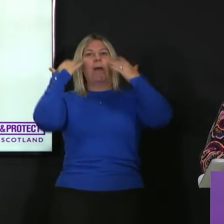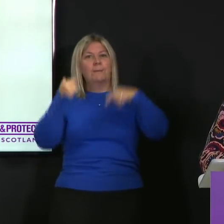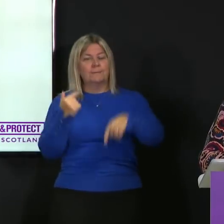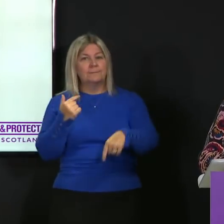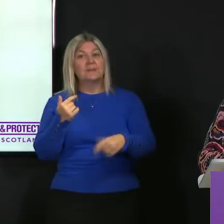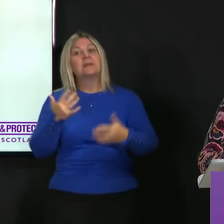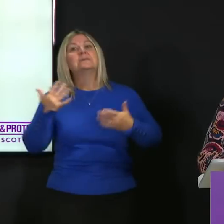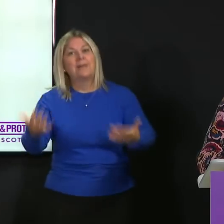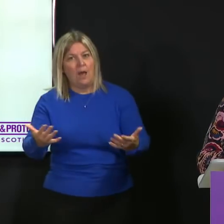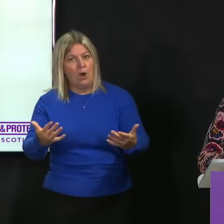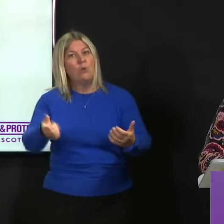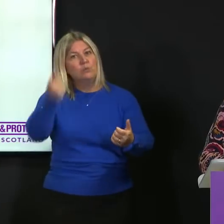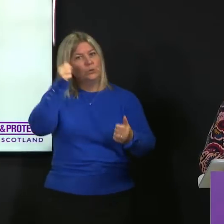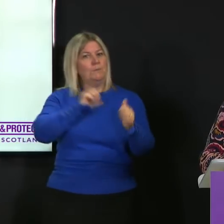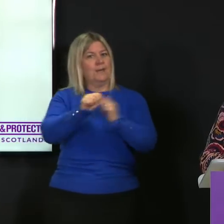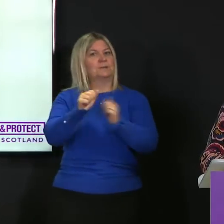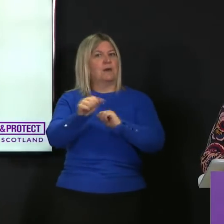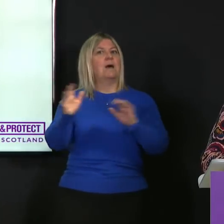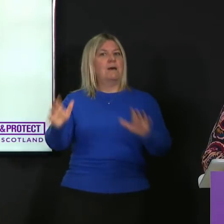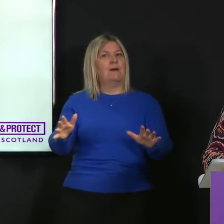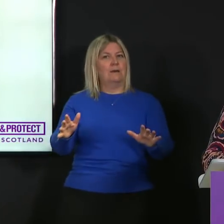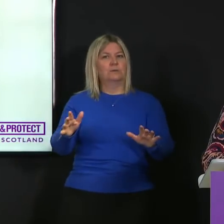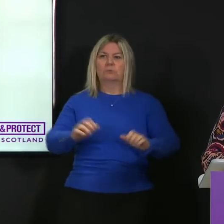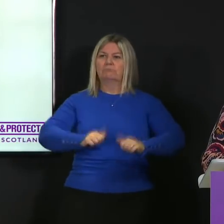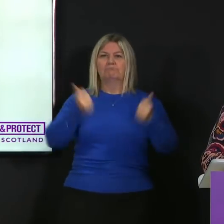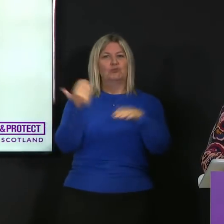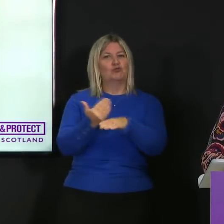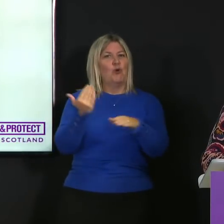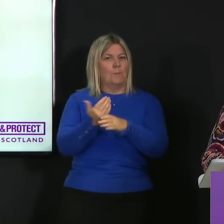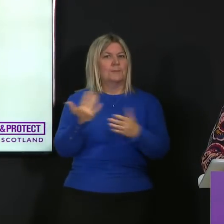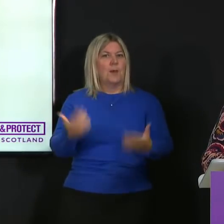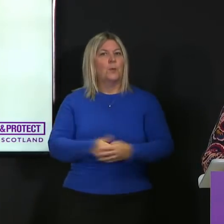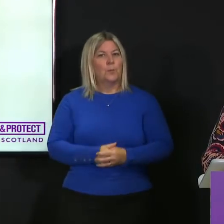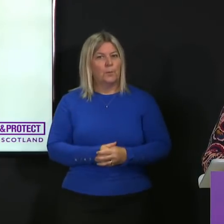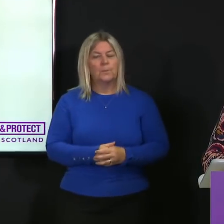amazing job in helping care for the people who are currently hospitalised and in intensive care.